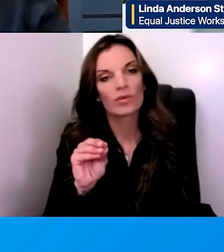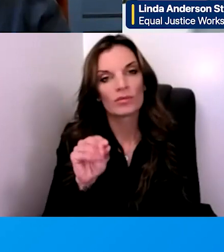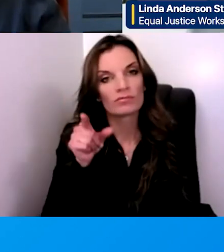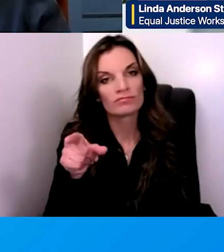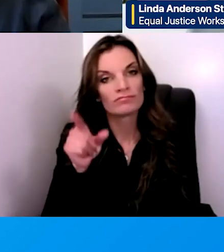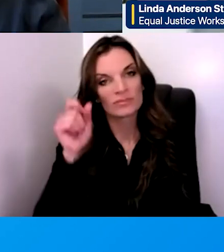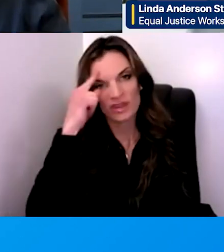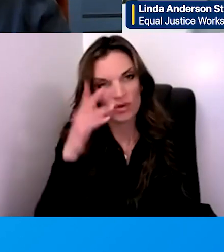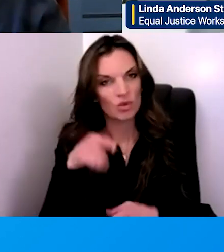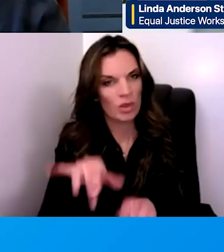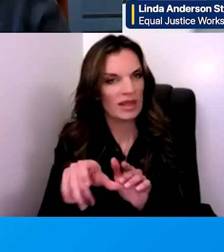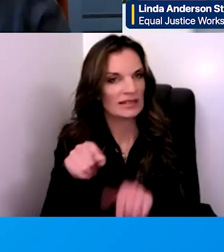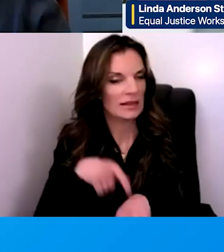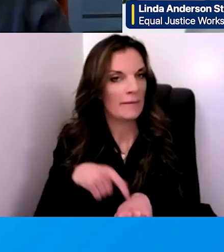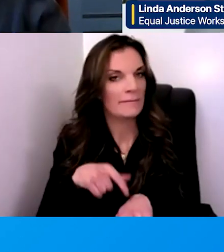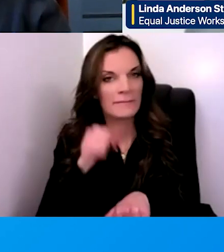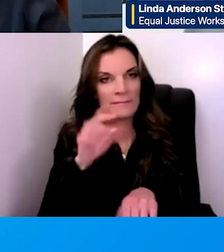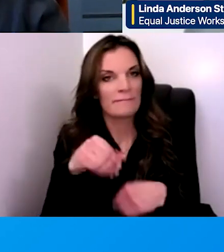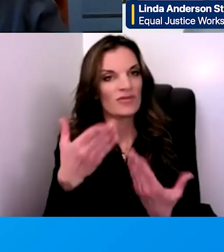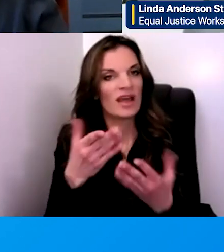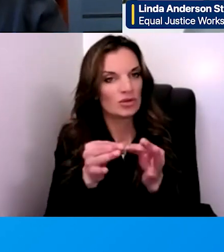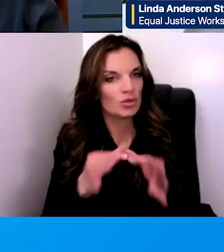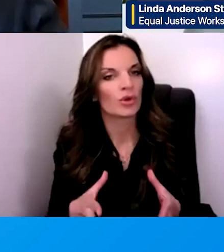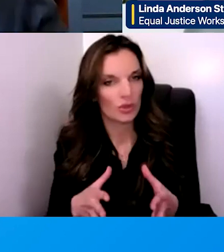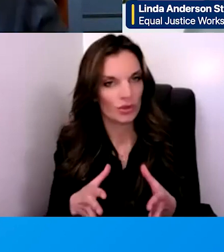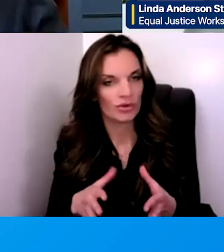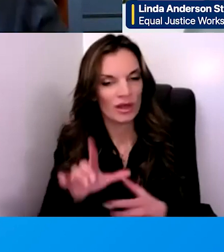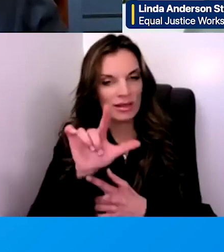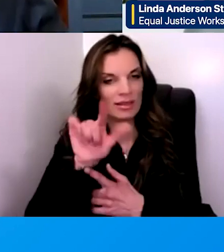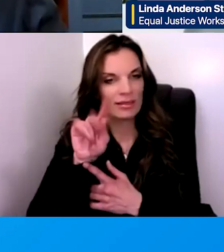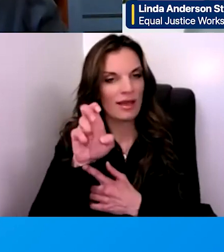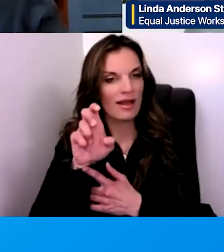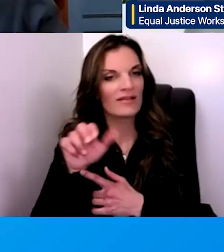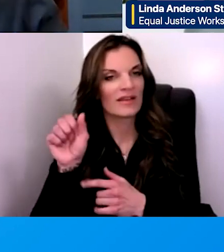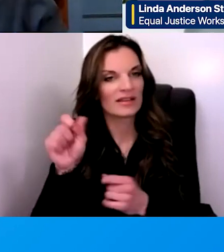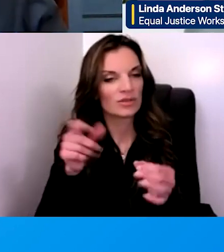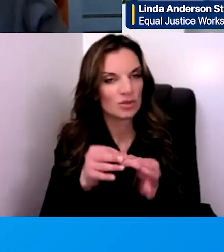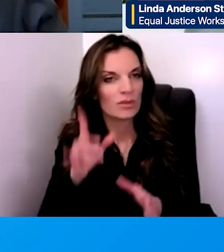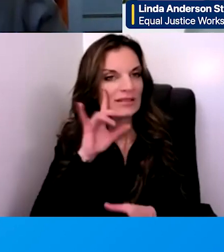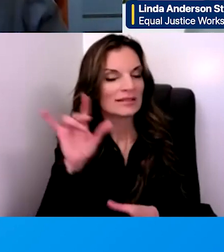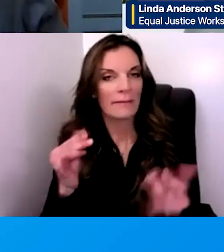providing a live ASL interpreter as you all see with us today.